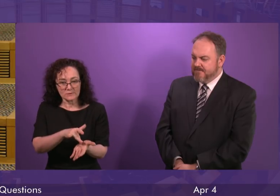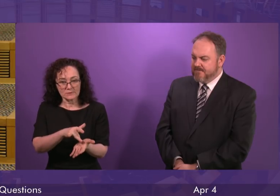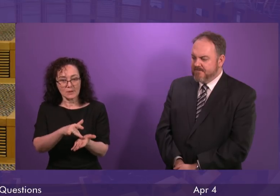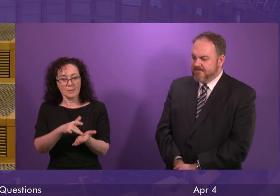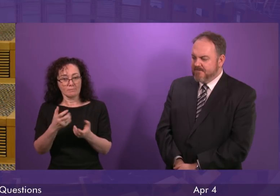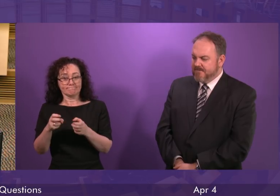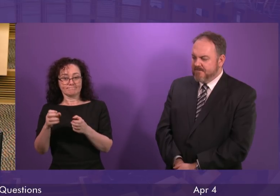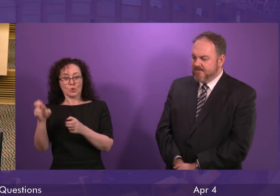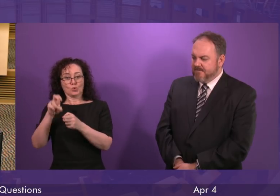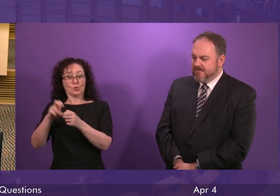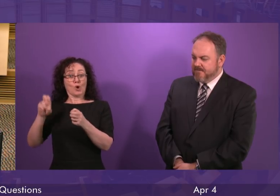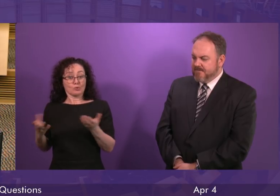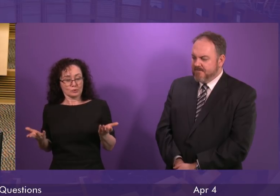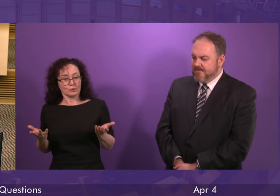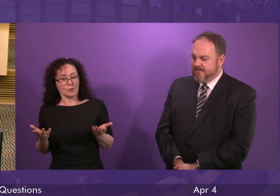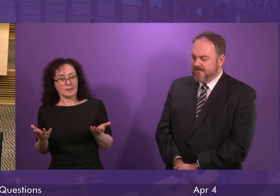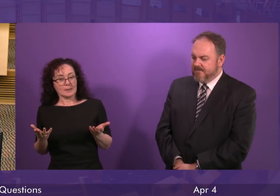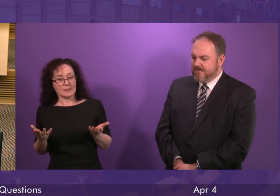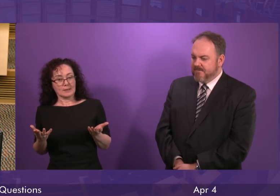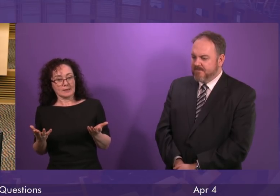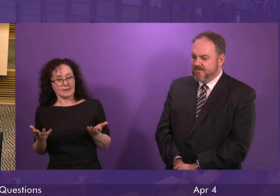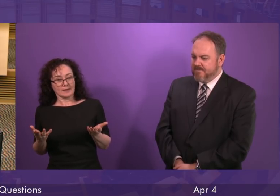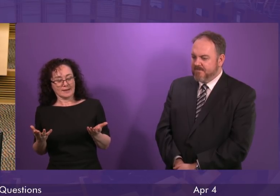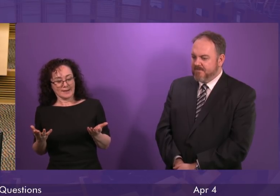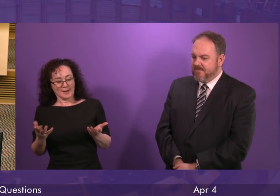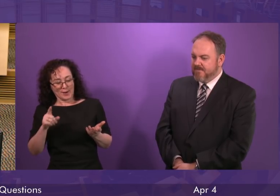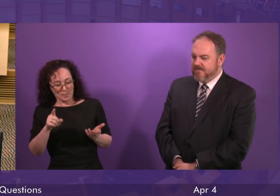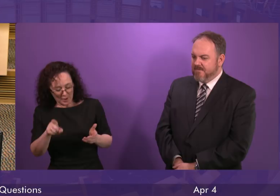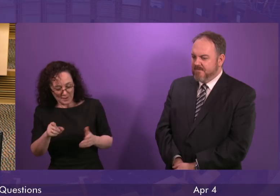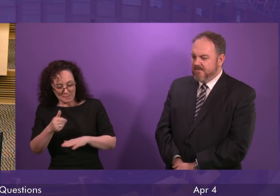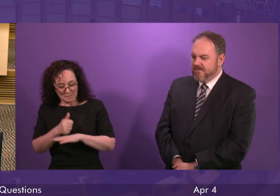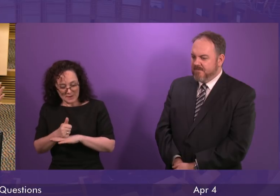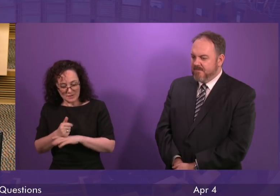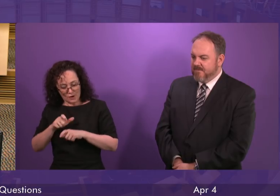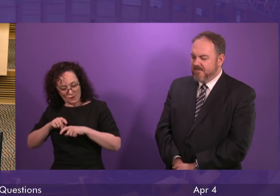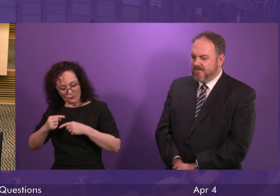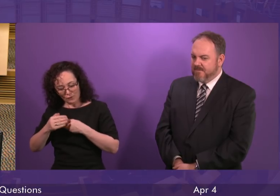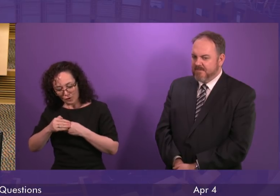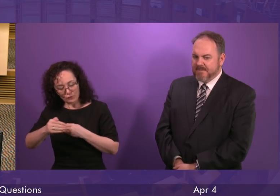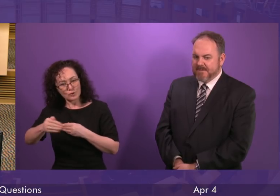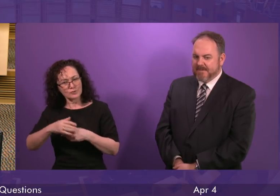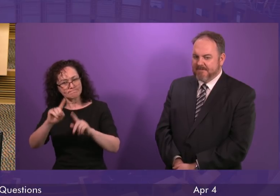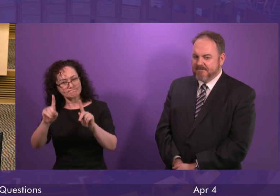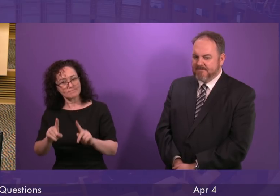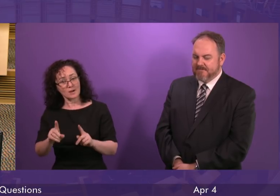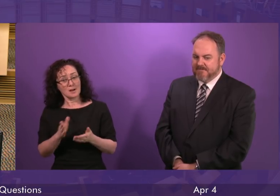United Kingdom out of the European Union on the strength of non-legally binding commitments about the future relationship. As Willie Rennie says, such commitments could be ripped up